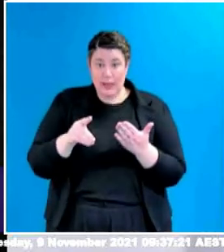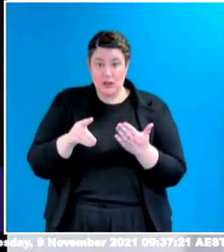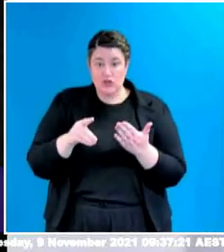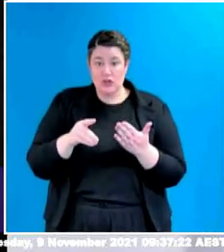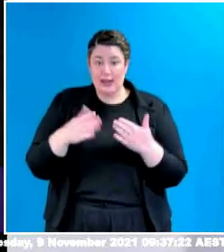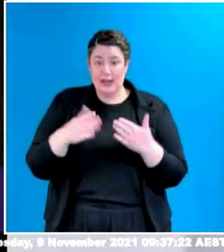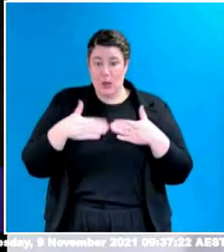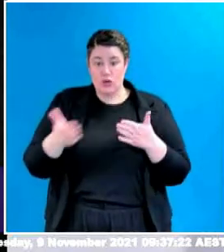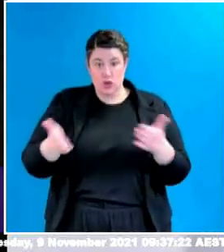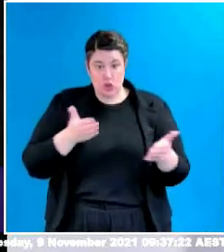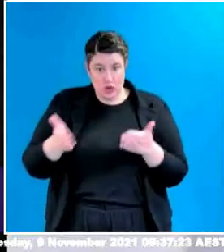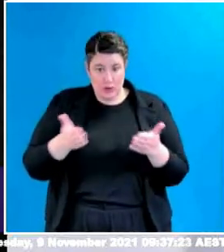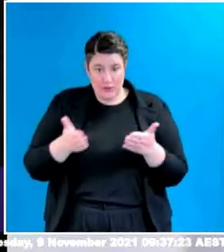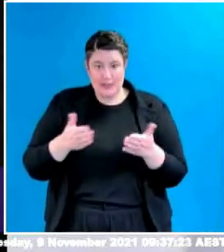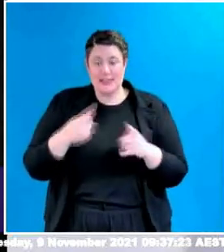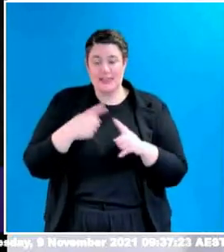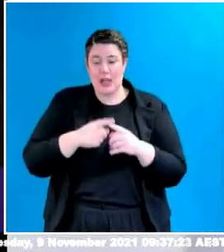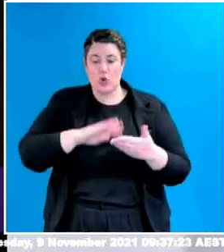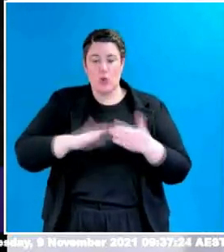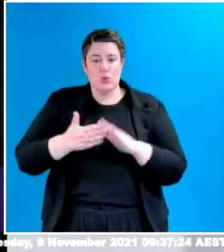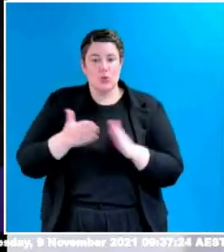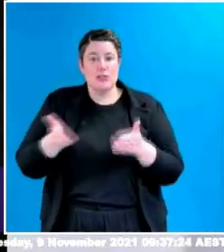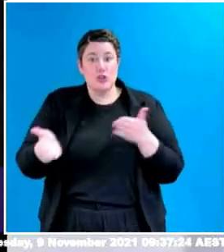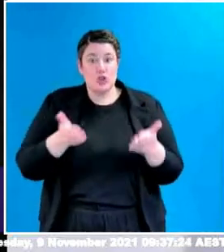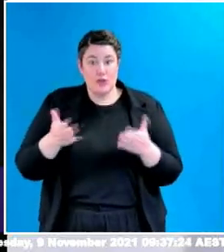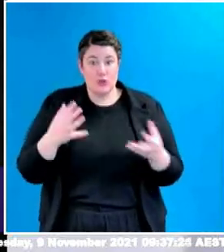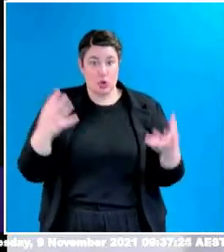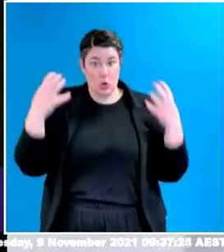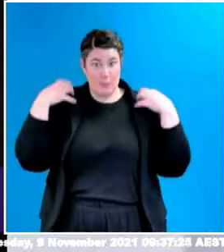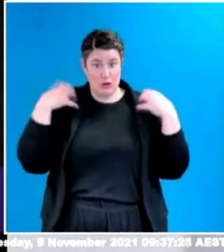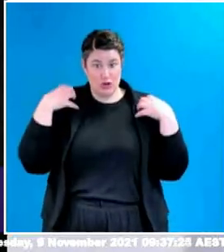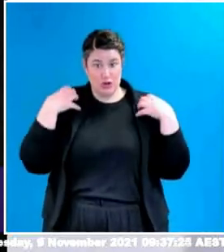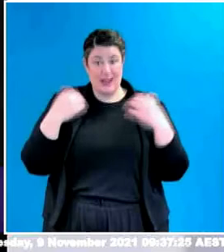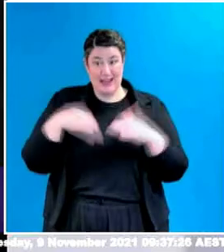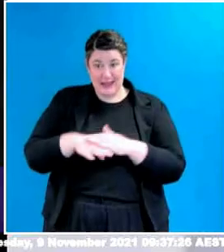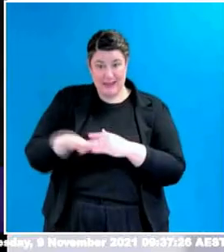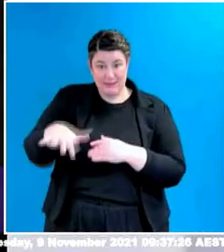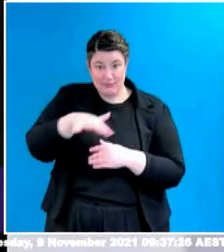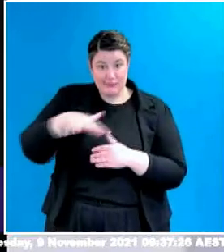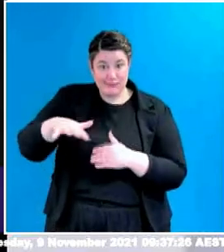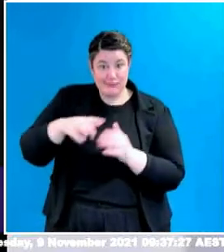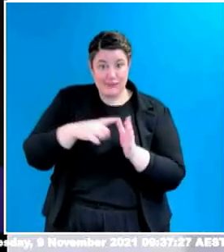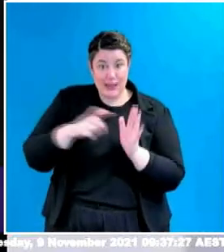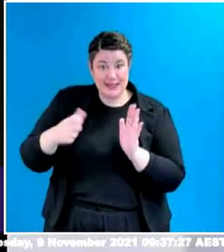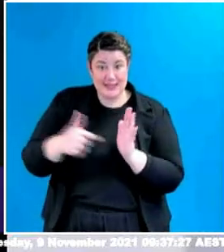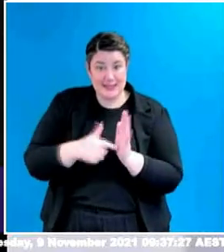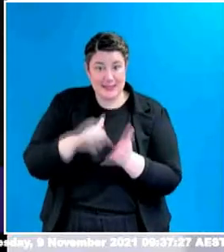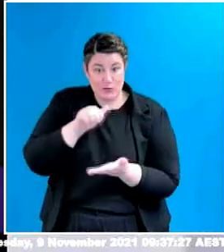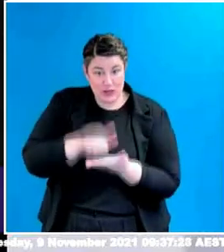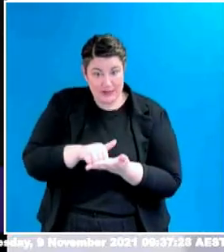Disability and Community Services Commissioner in the ACT? I am.